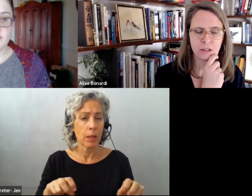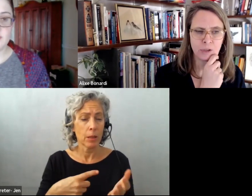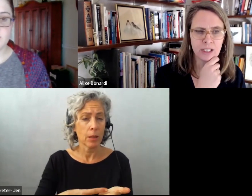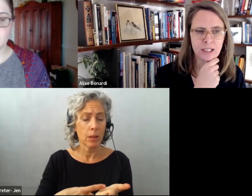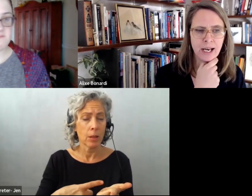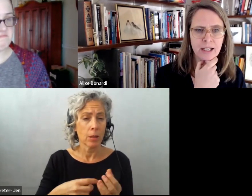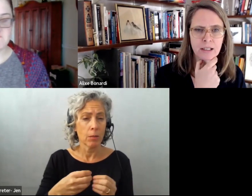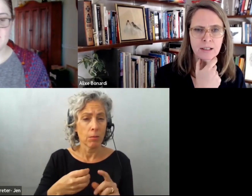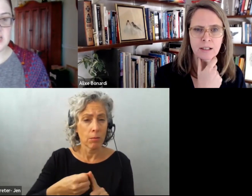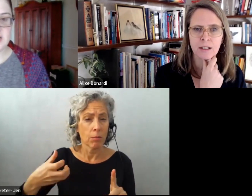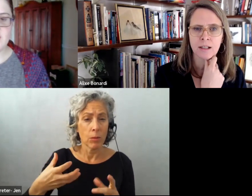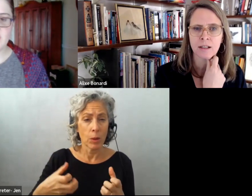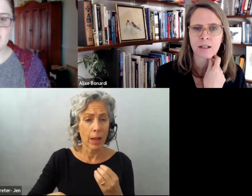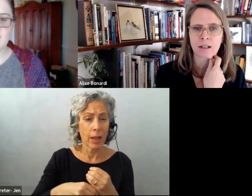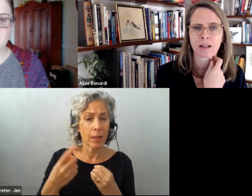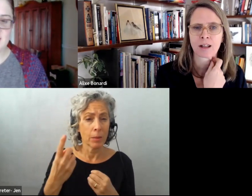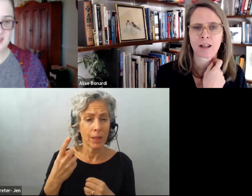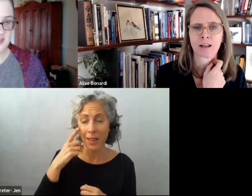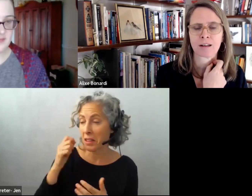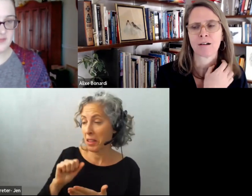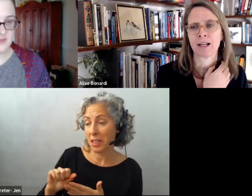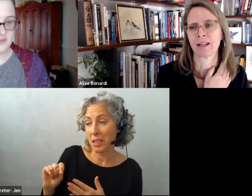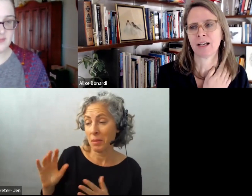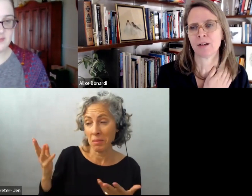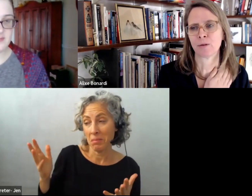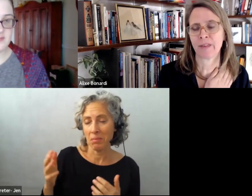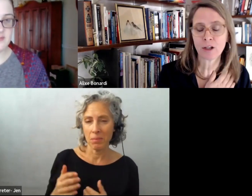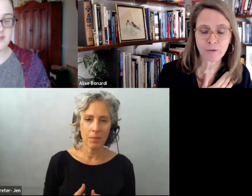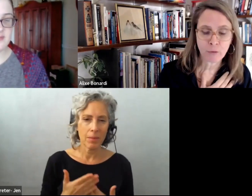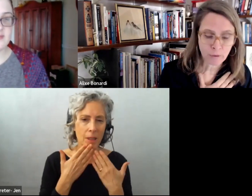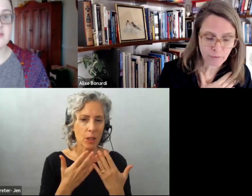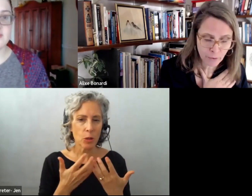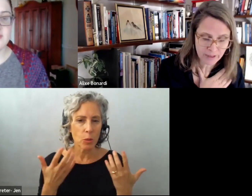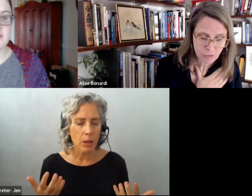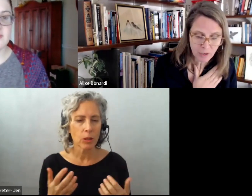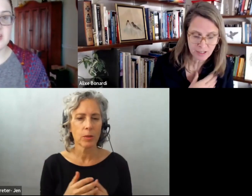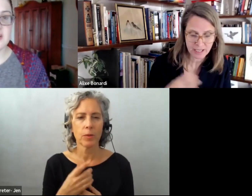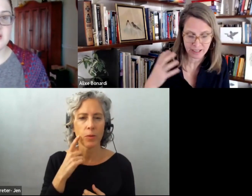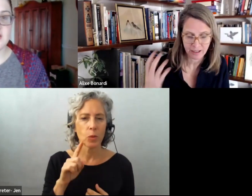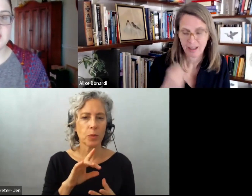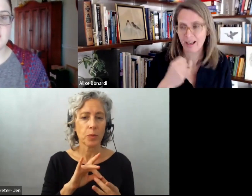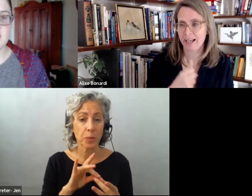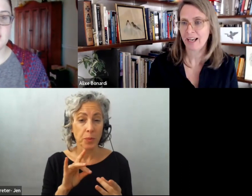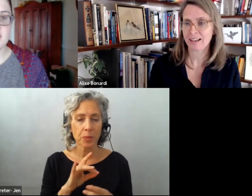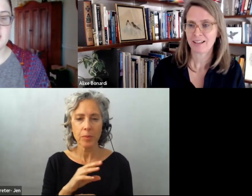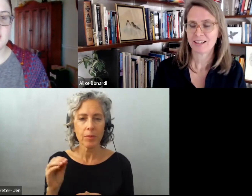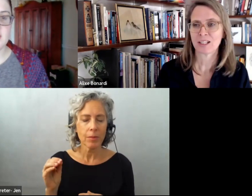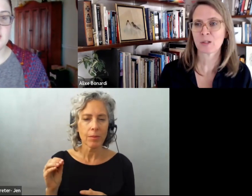else you wanted to add? No, I think that's it. All right. Thank you. Thank you for for these remarks. And, again, it's